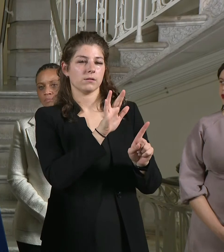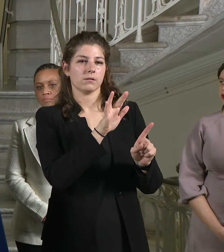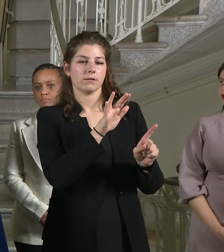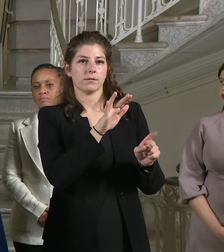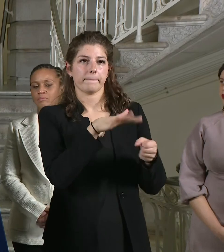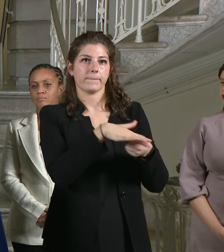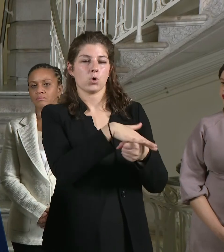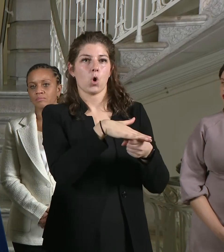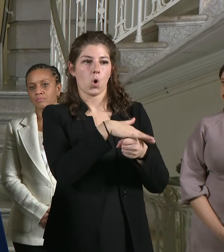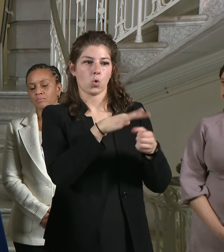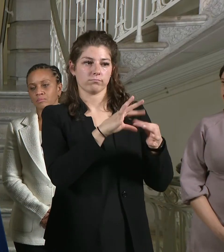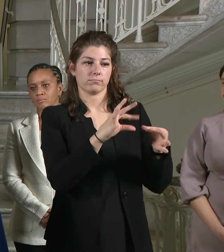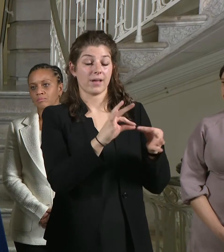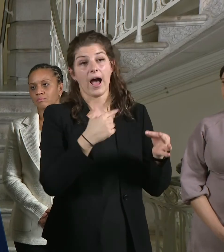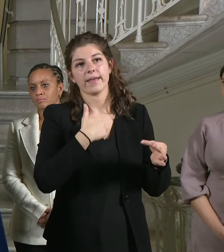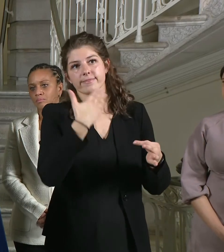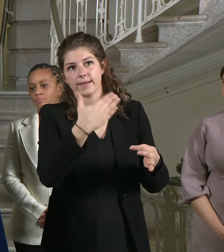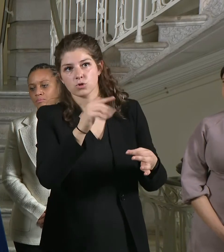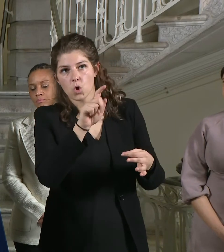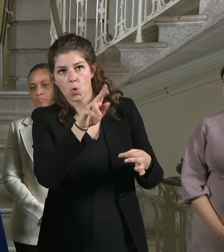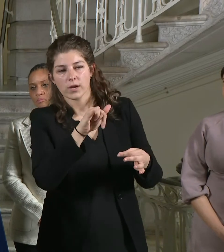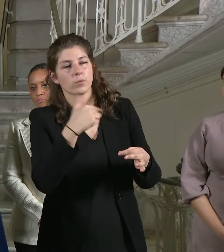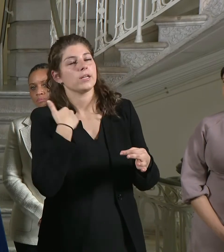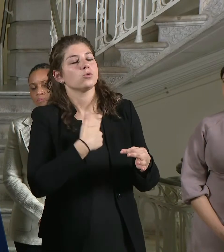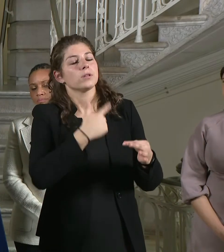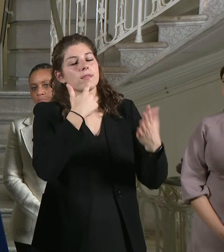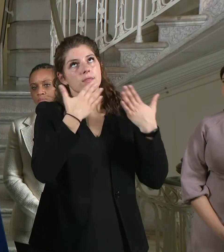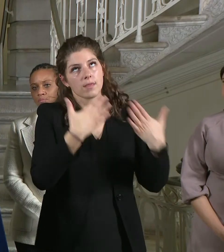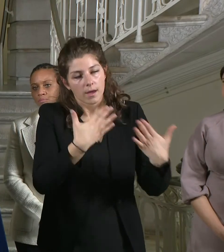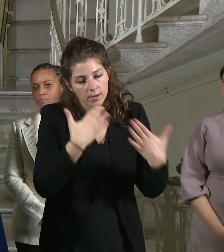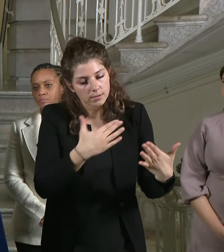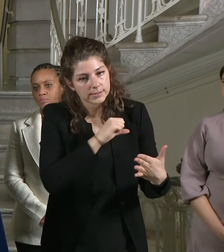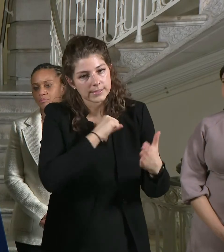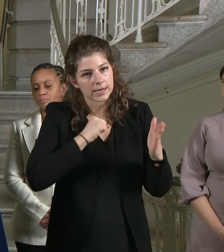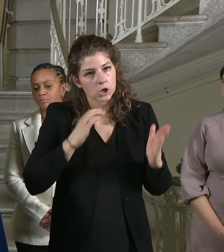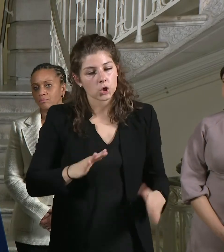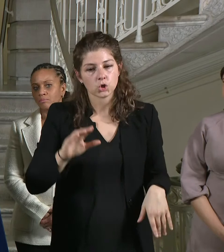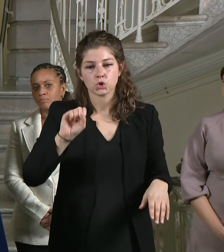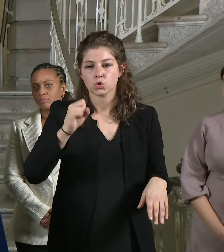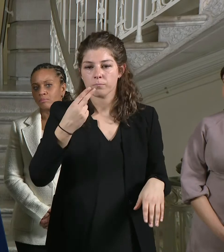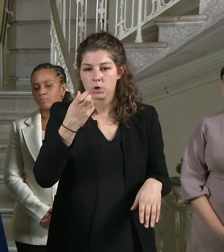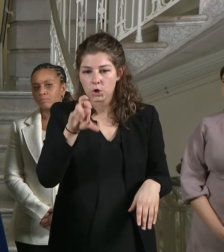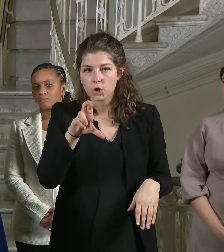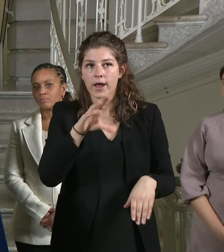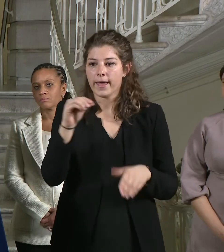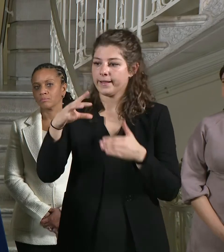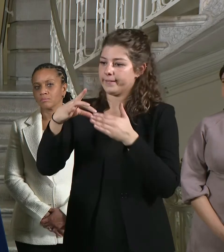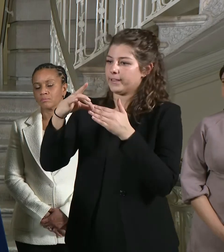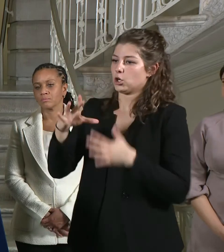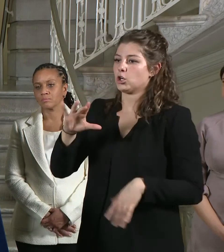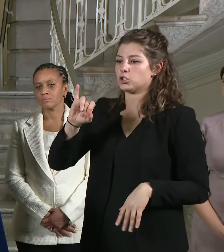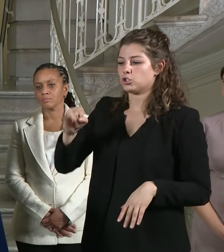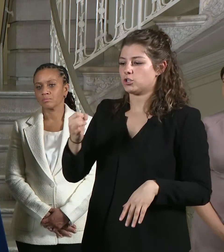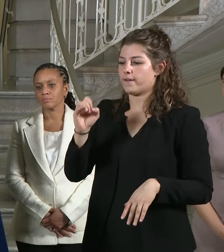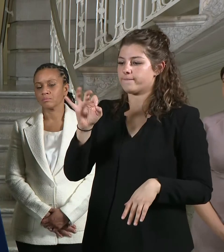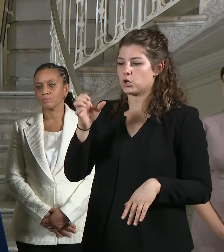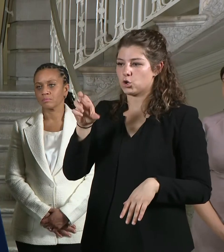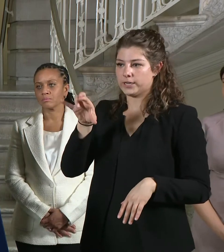AS WE STATED. WE